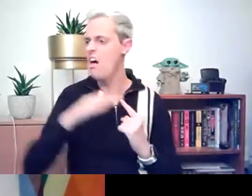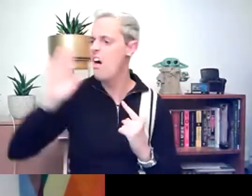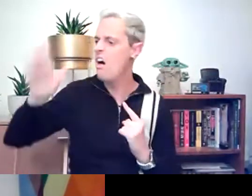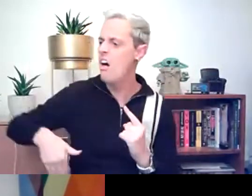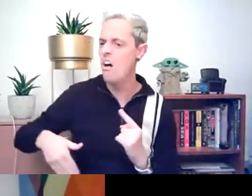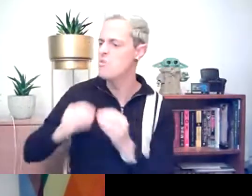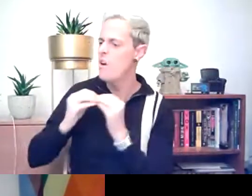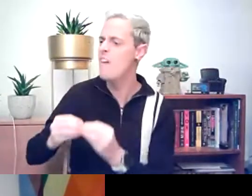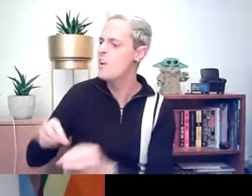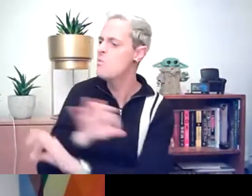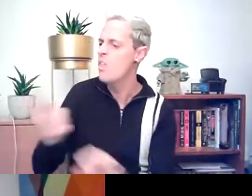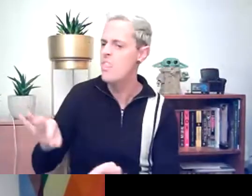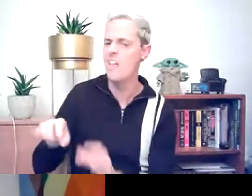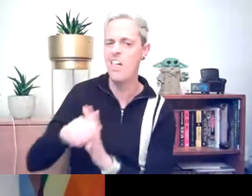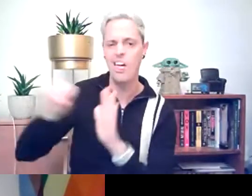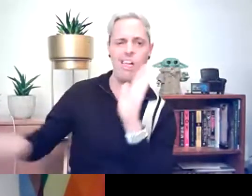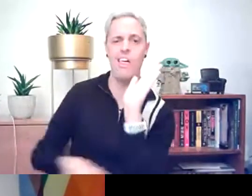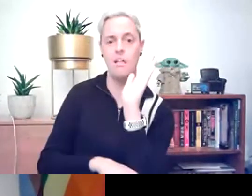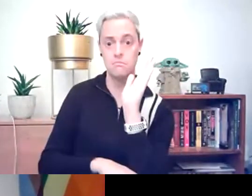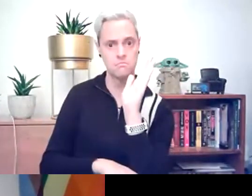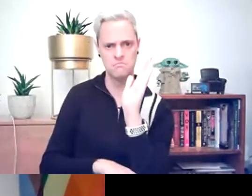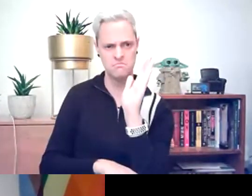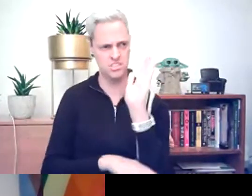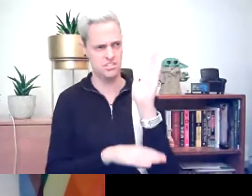that and to live your life, the best way you can.